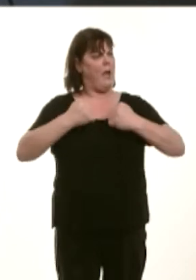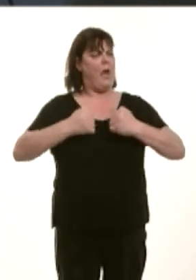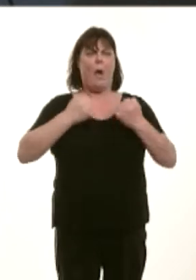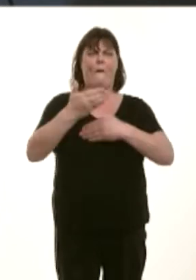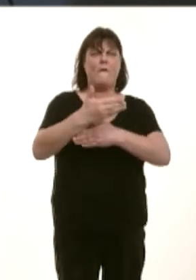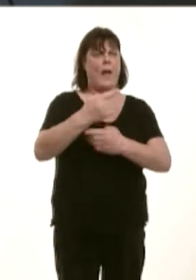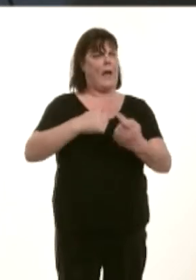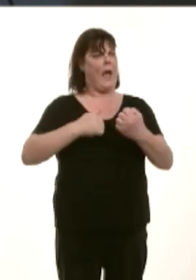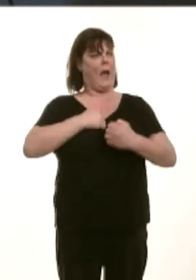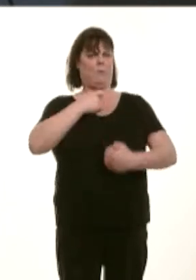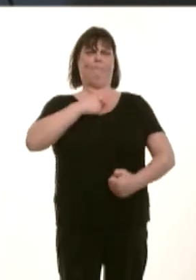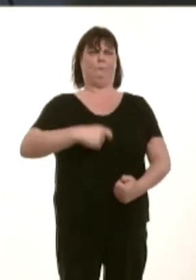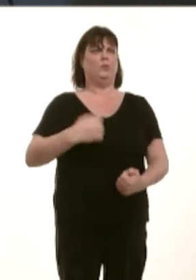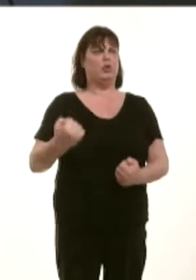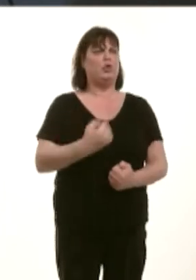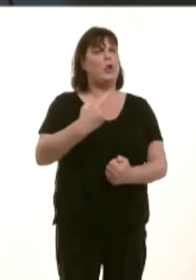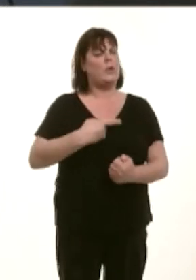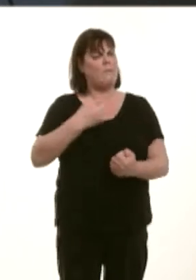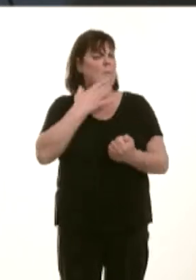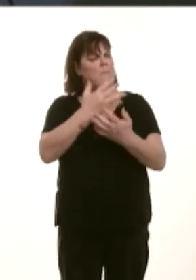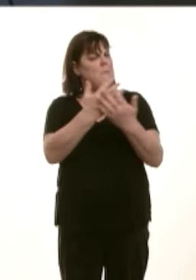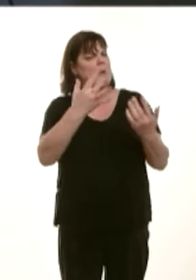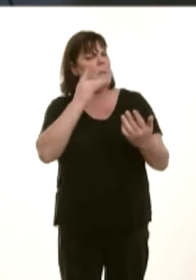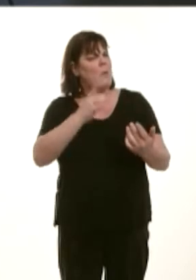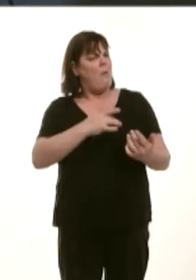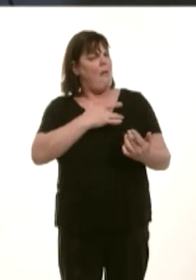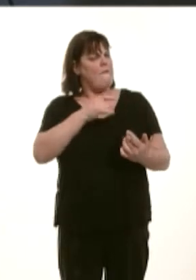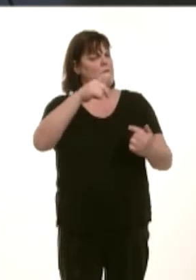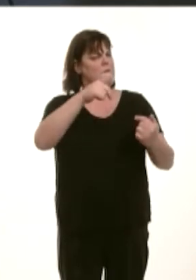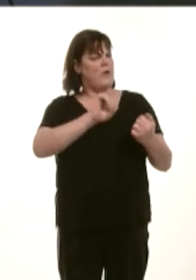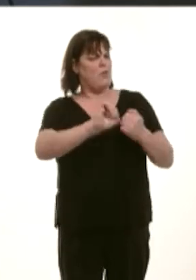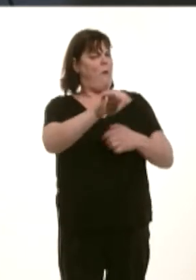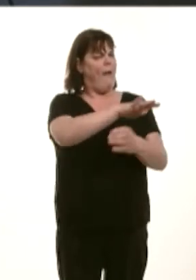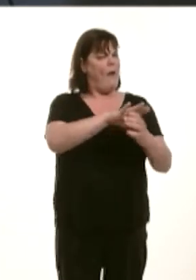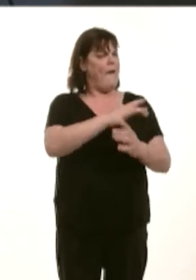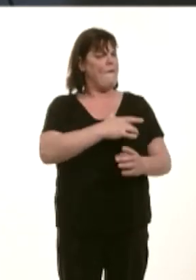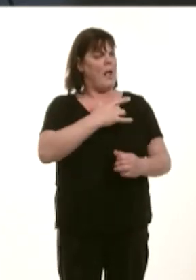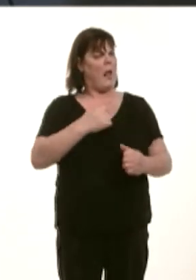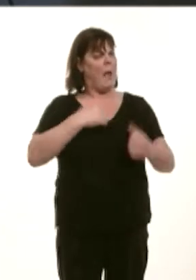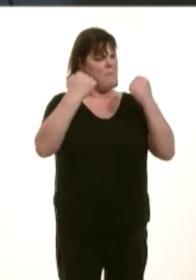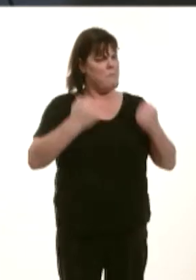and possibly yours, too, consider themselves to be Welsh before they consider themselves to be British.